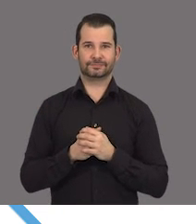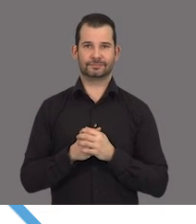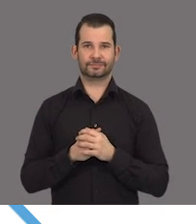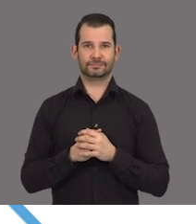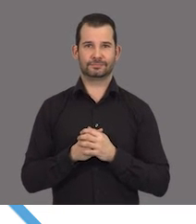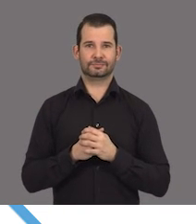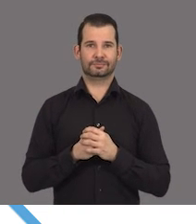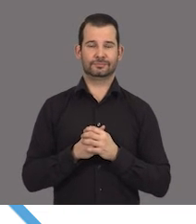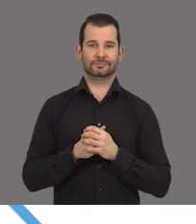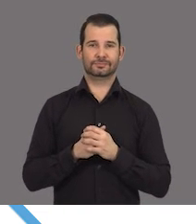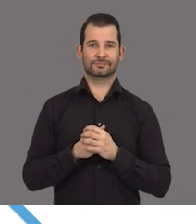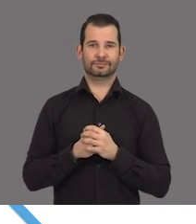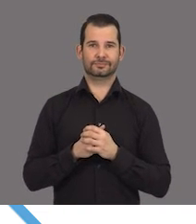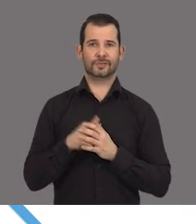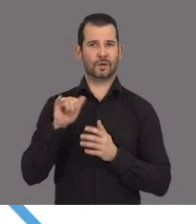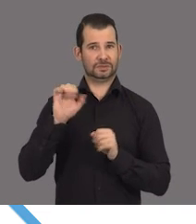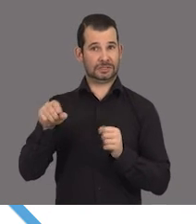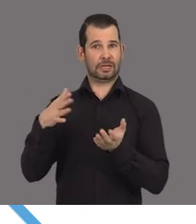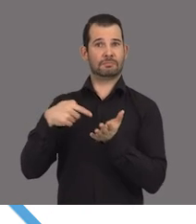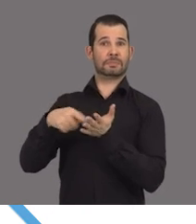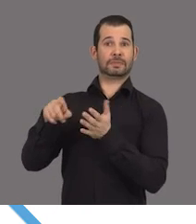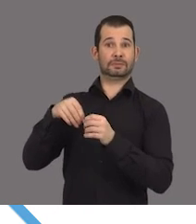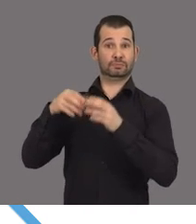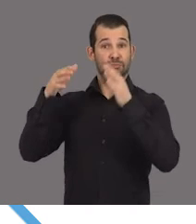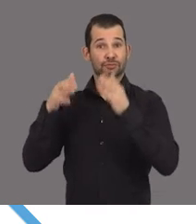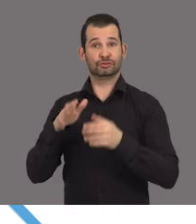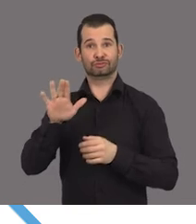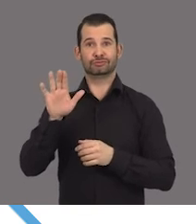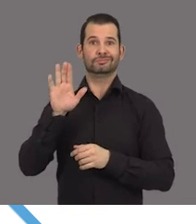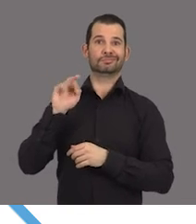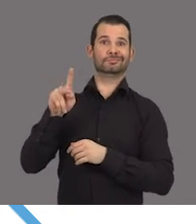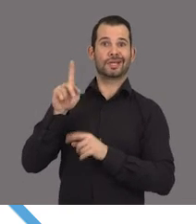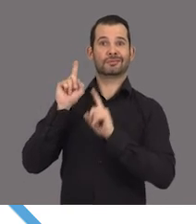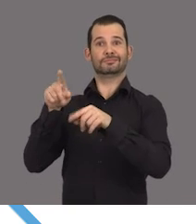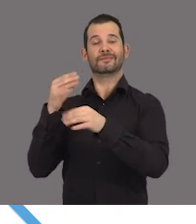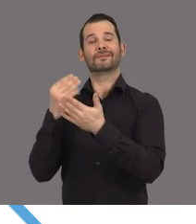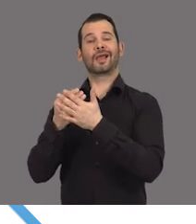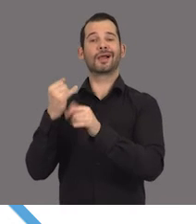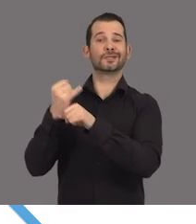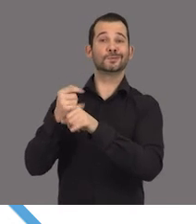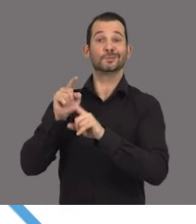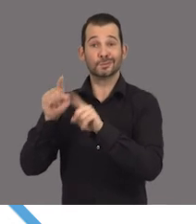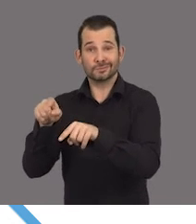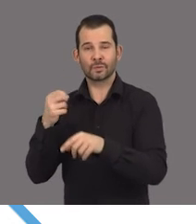You can also make a payment in person at your financial institution or at a Canada Post location.